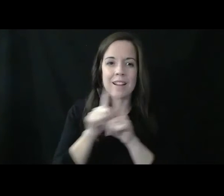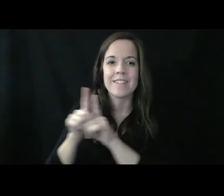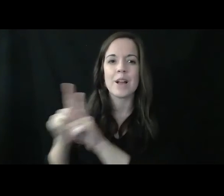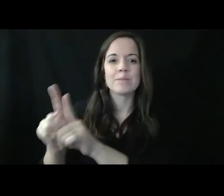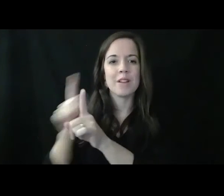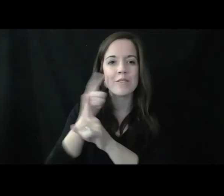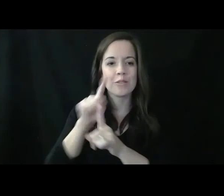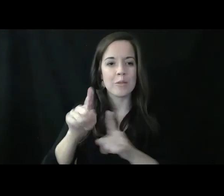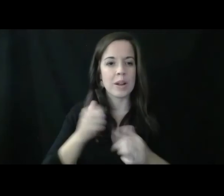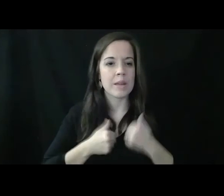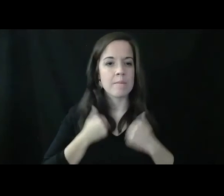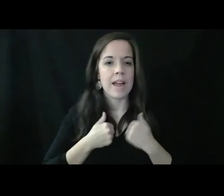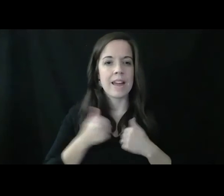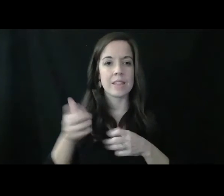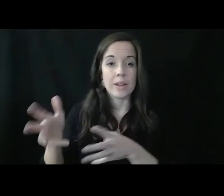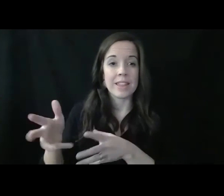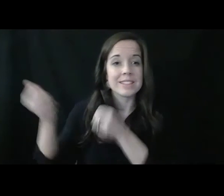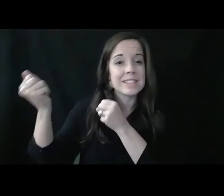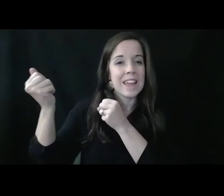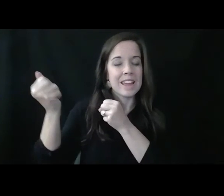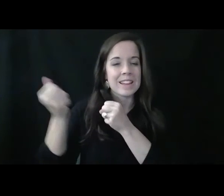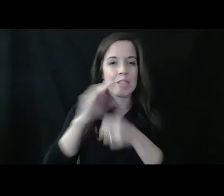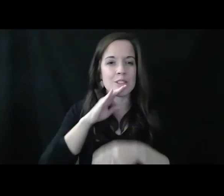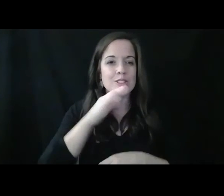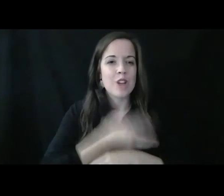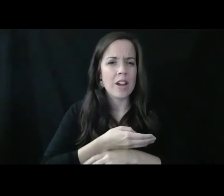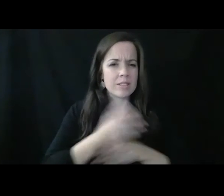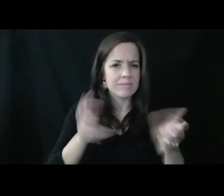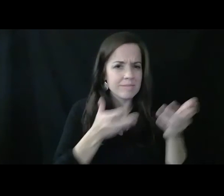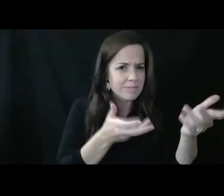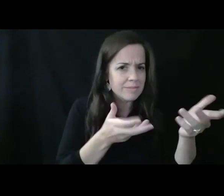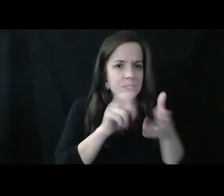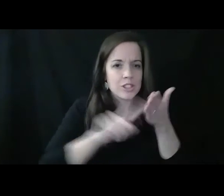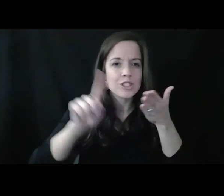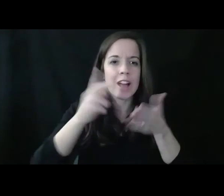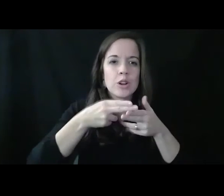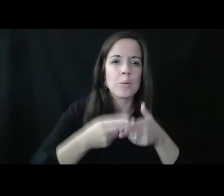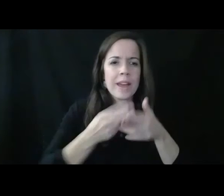when they take the daughter away to check and recheck her weight. In the room, the daughter’s